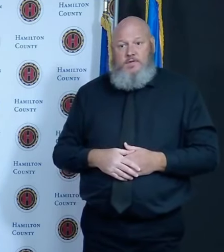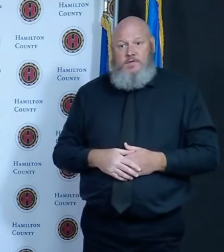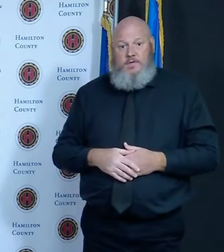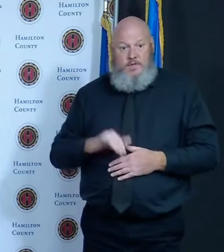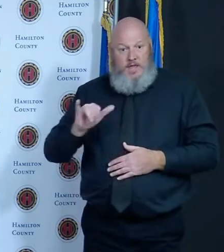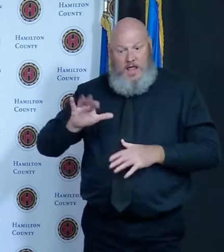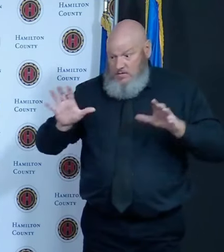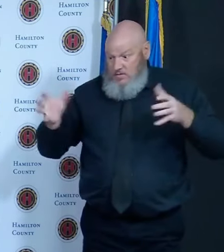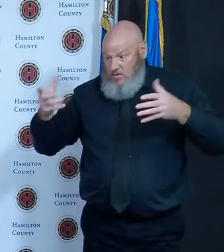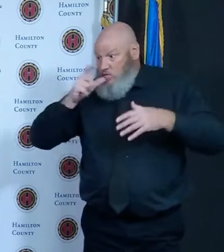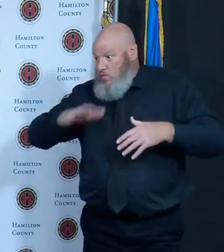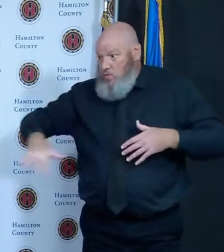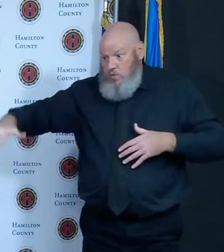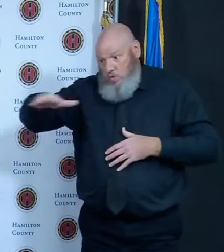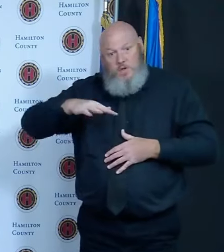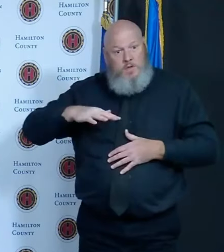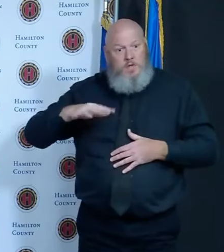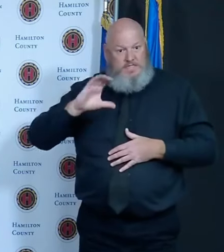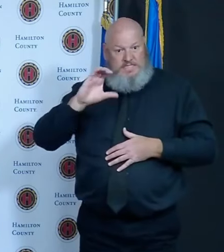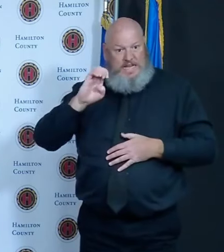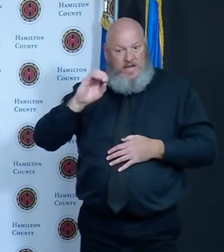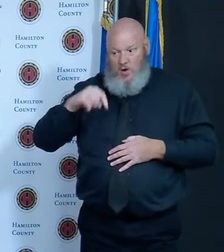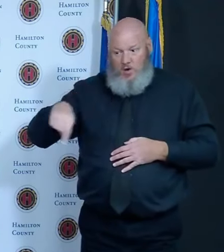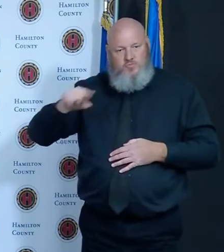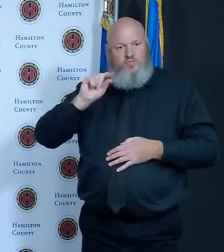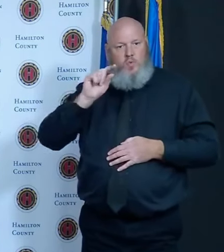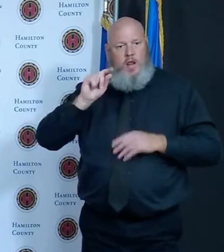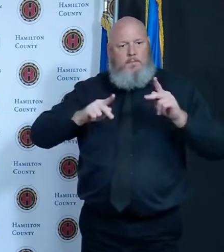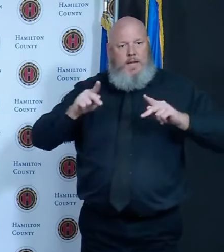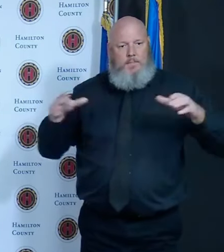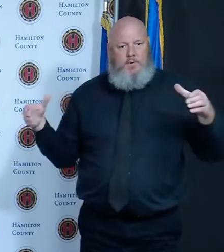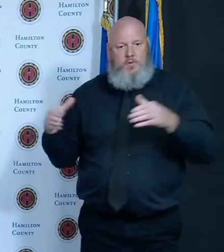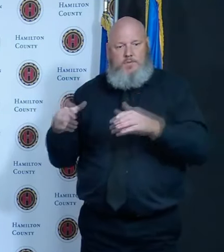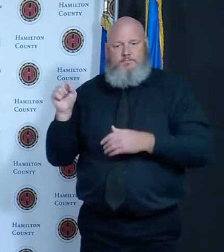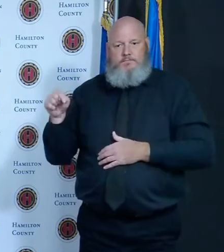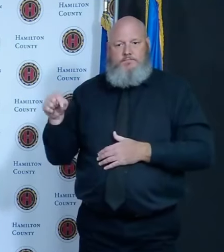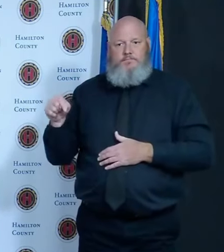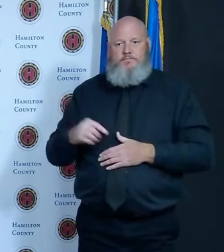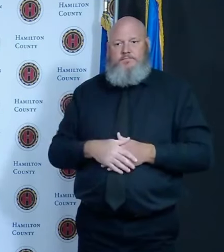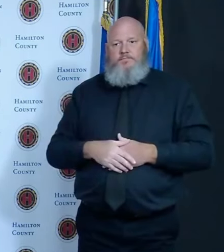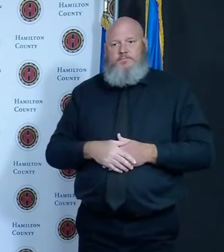come together to say we will get beyond this we will begin now thinking about